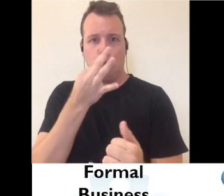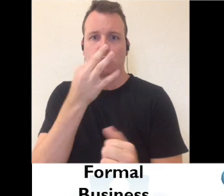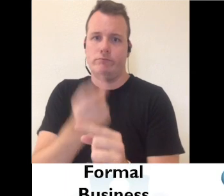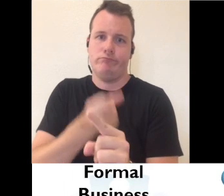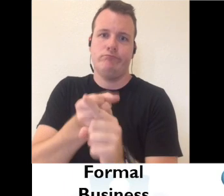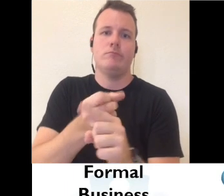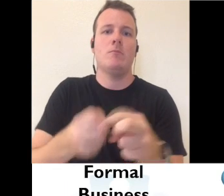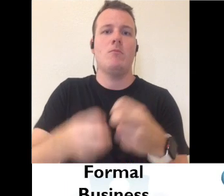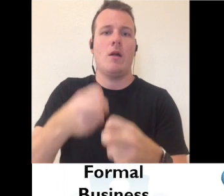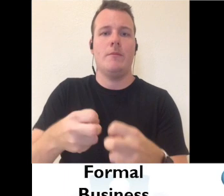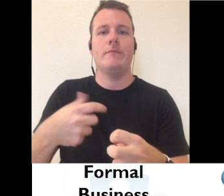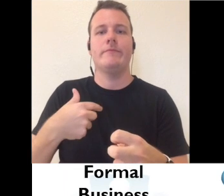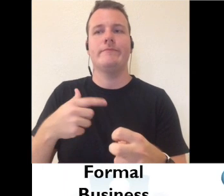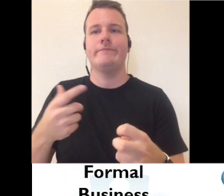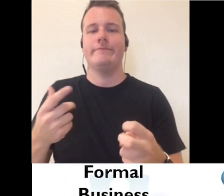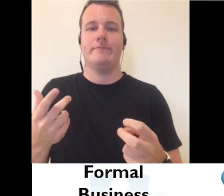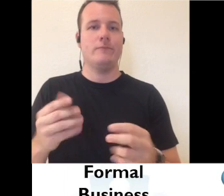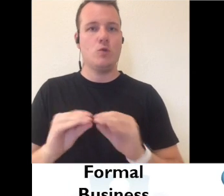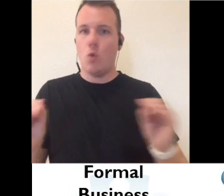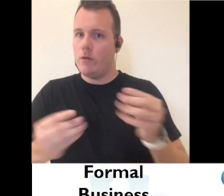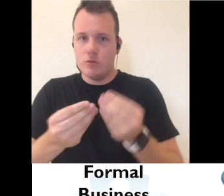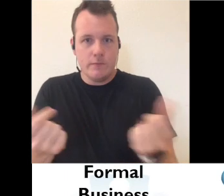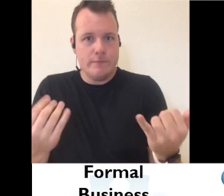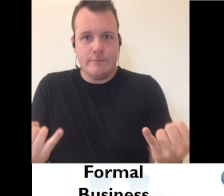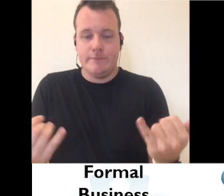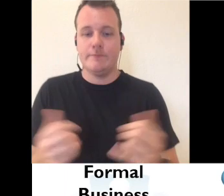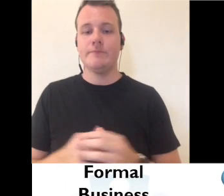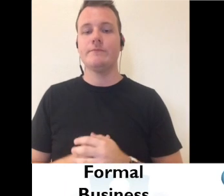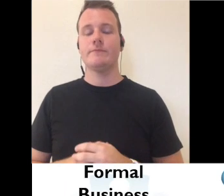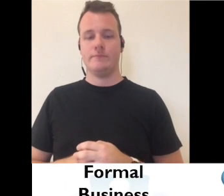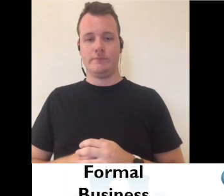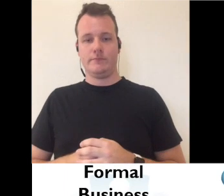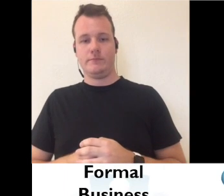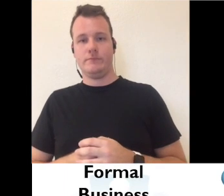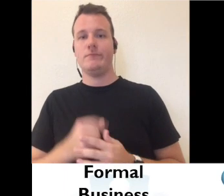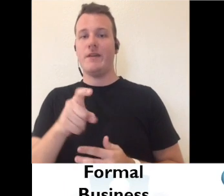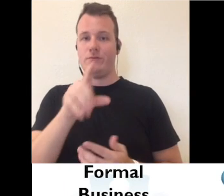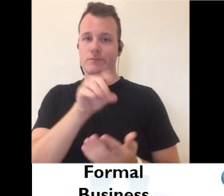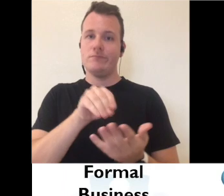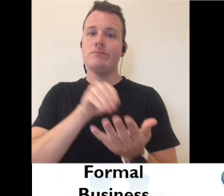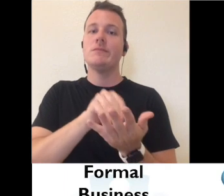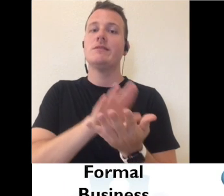have and what you must do to solve the problem, but don't use acronyms. If you